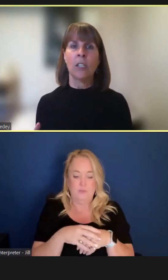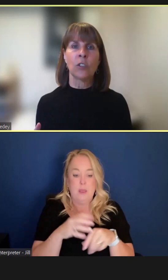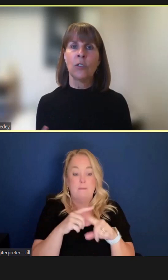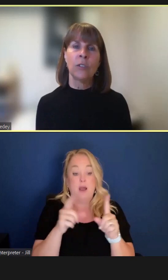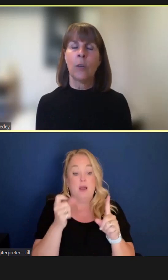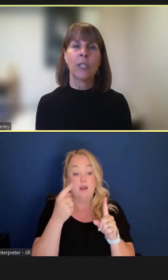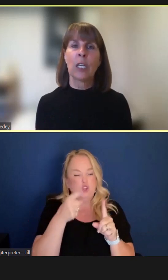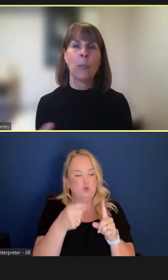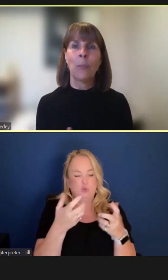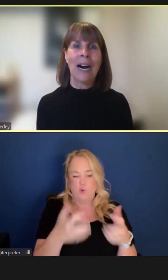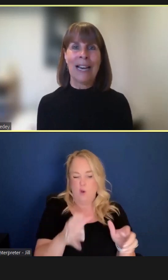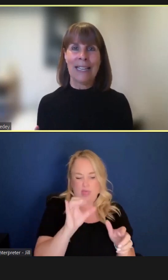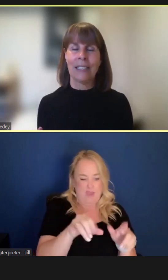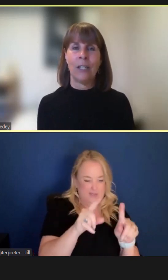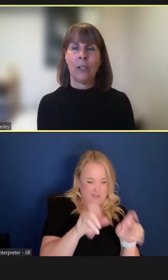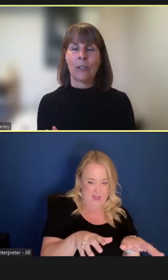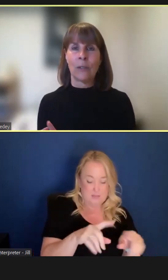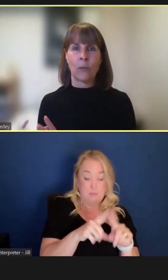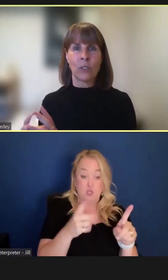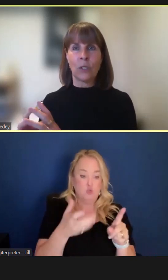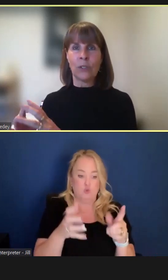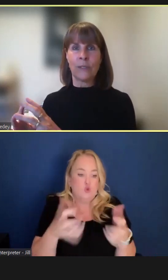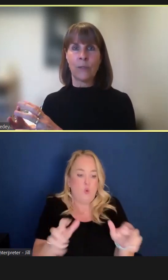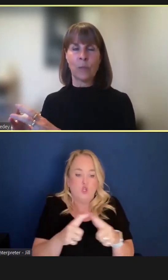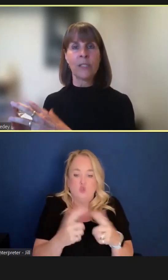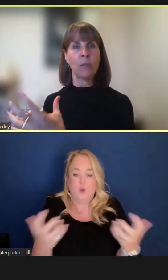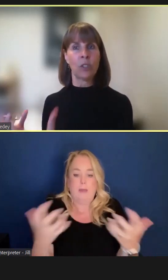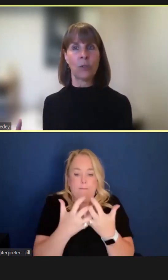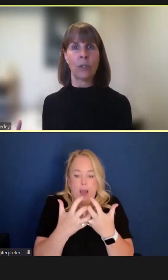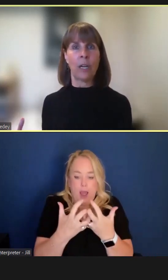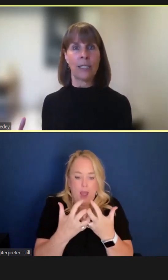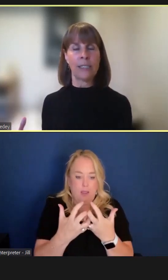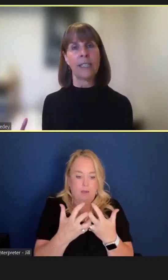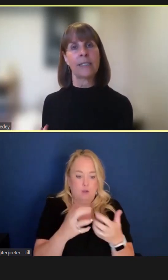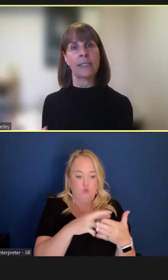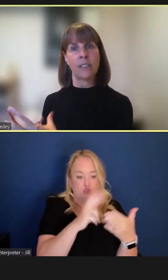you do not want to combine results from some children on a test that's known to